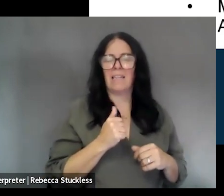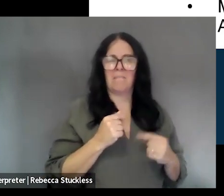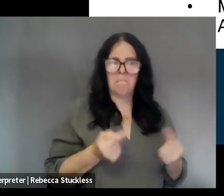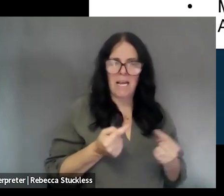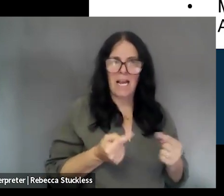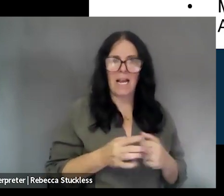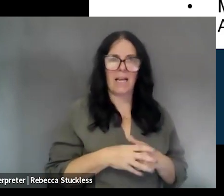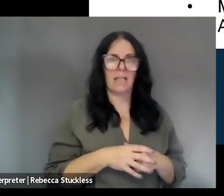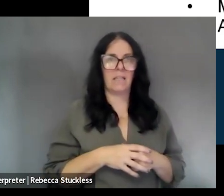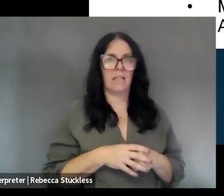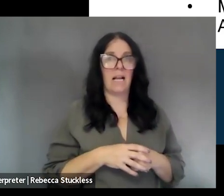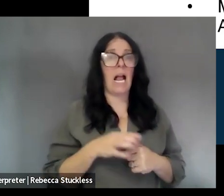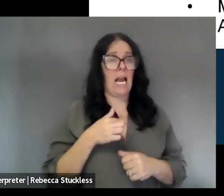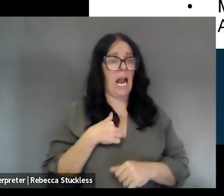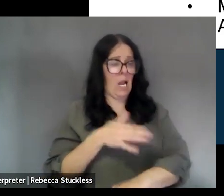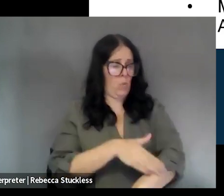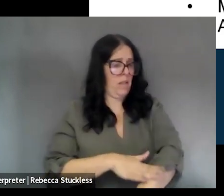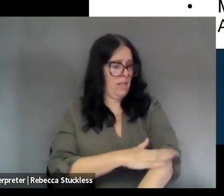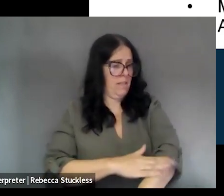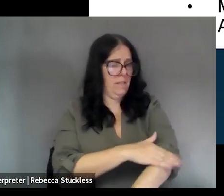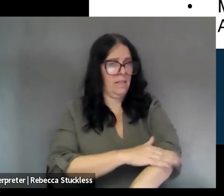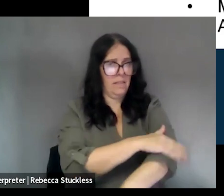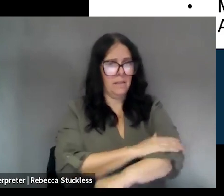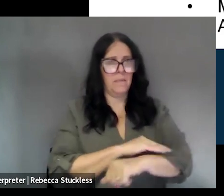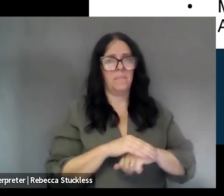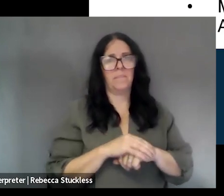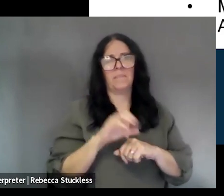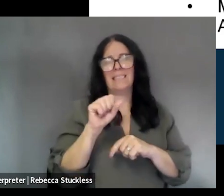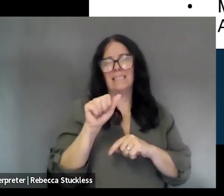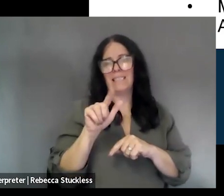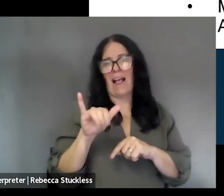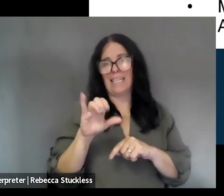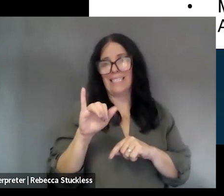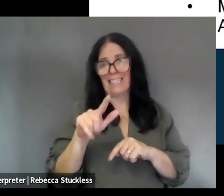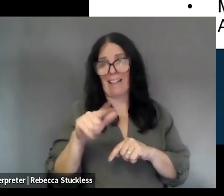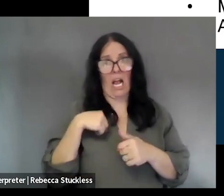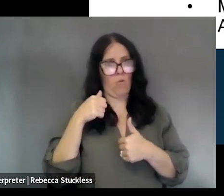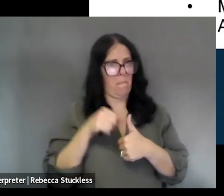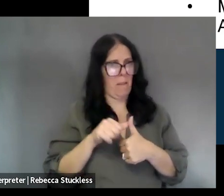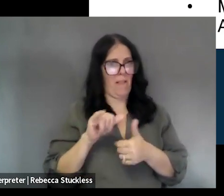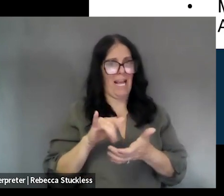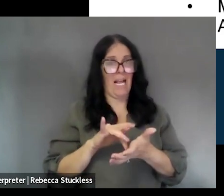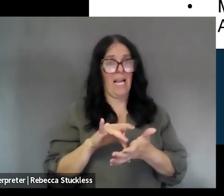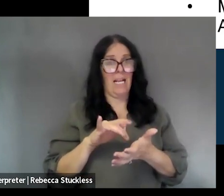use topical ointments, and salicylic acid, and I remember that the medicine would just make my skin